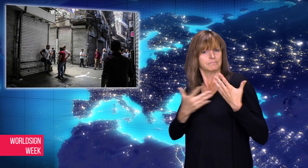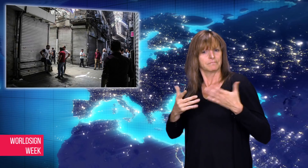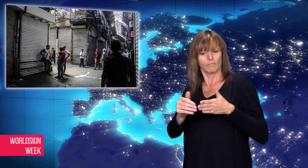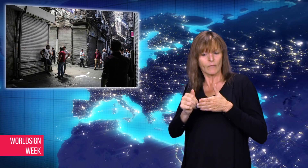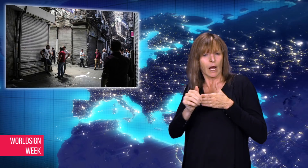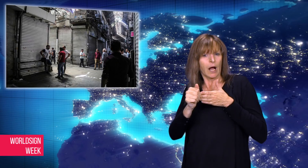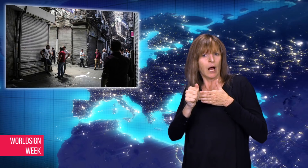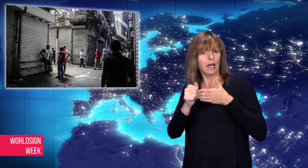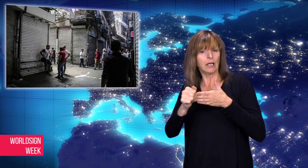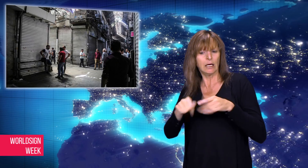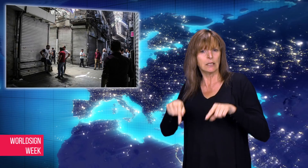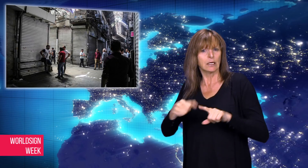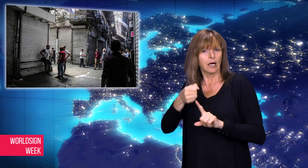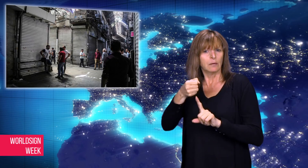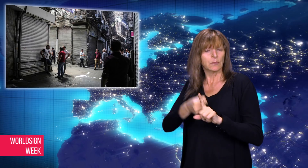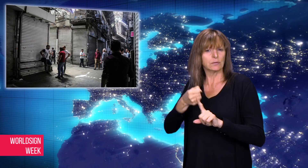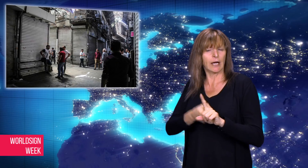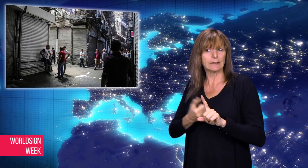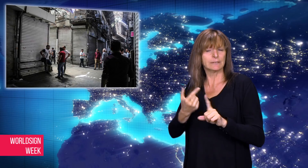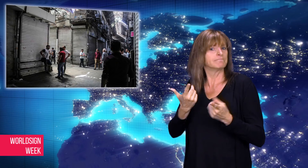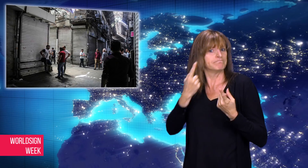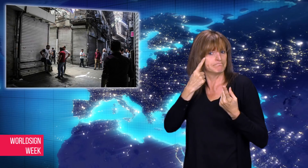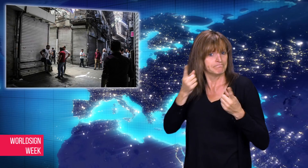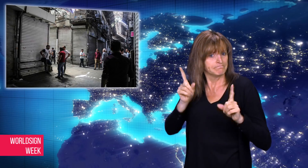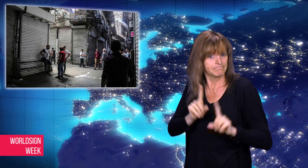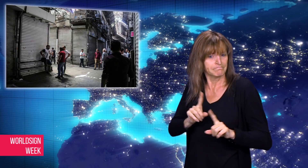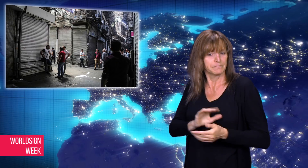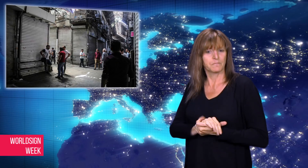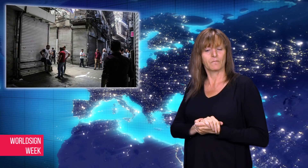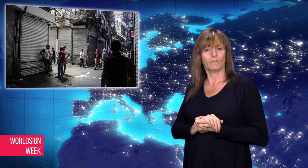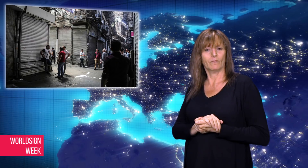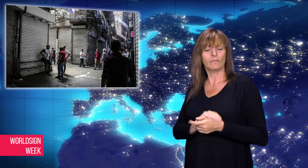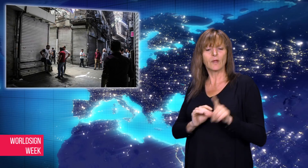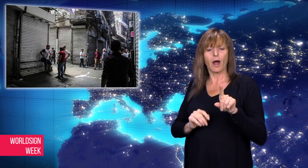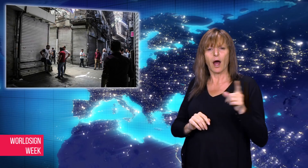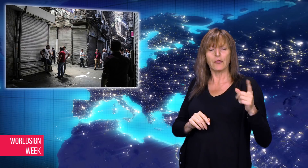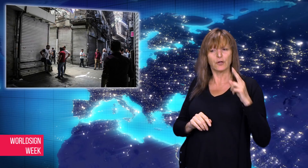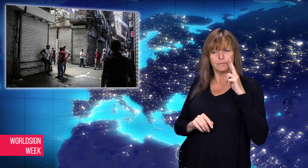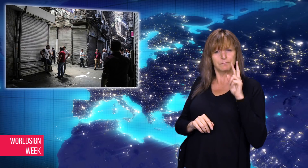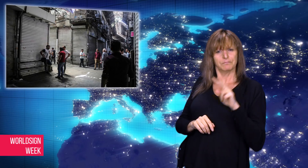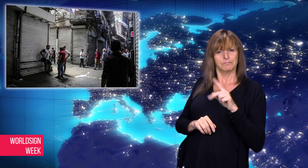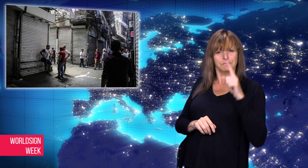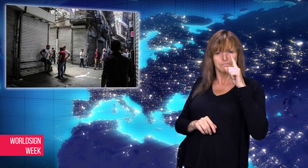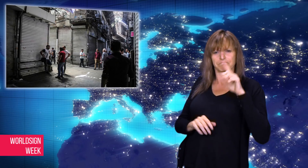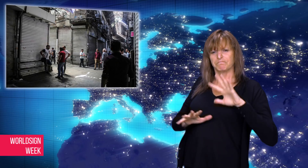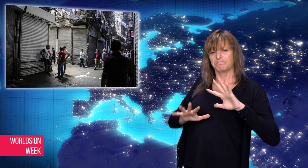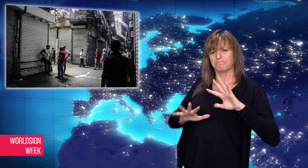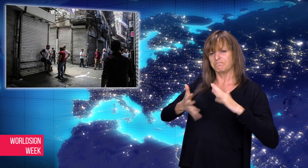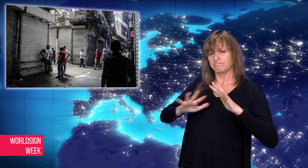President Hassan Rouhani’s economic